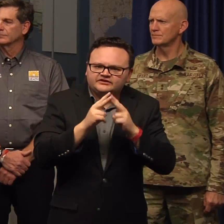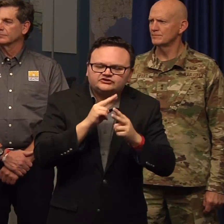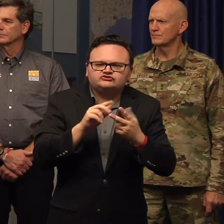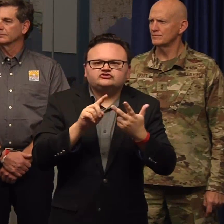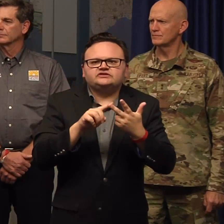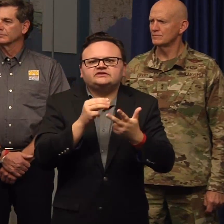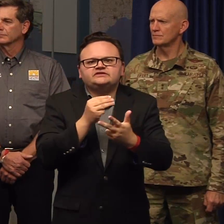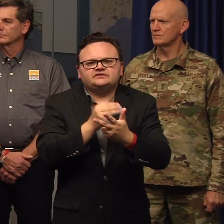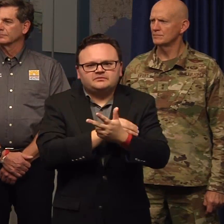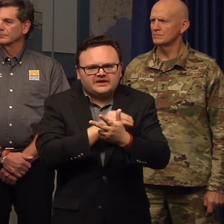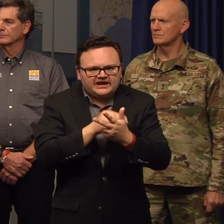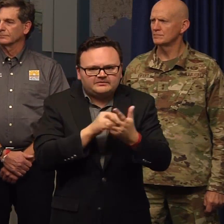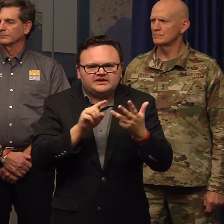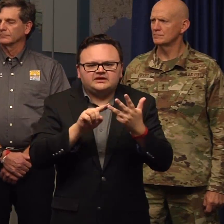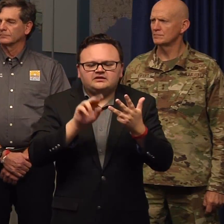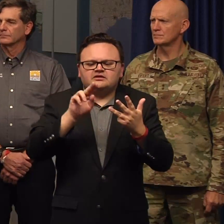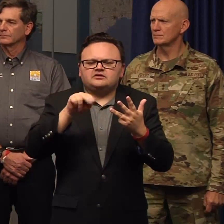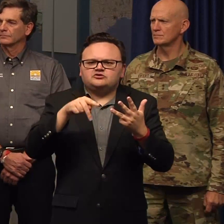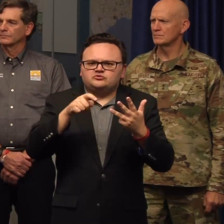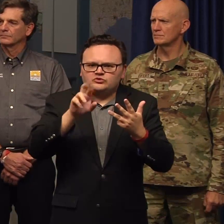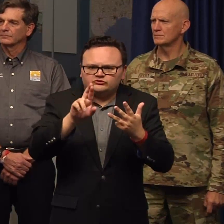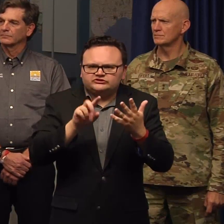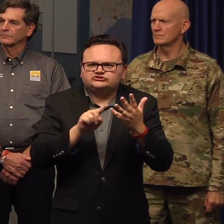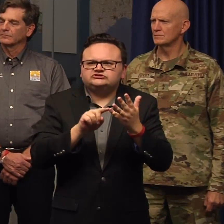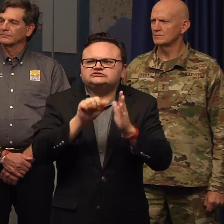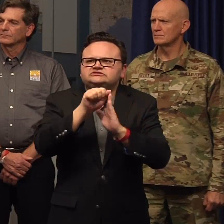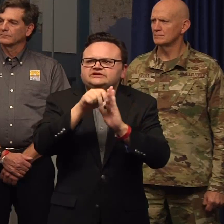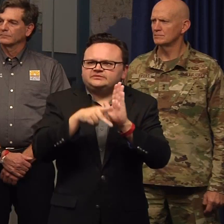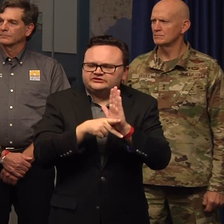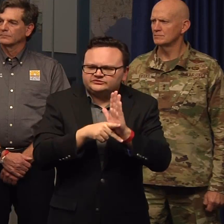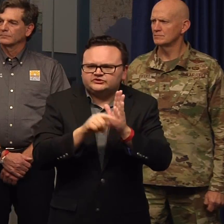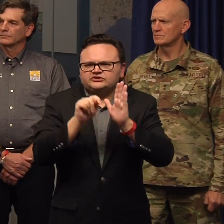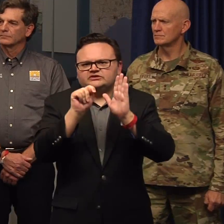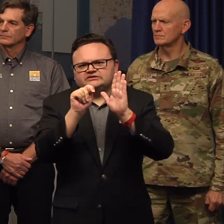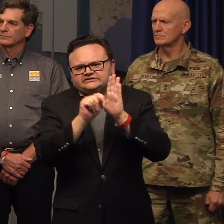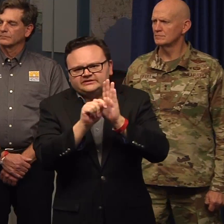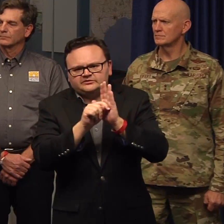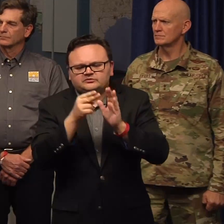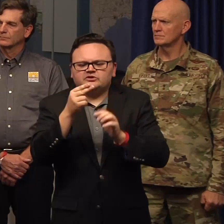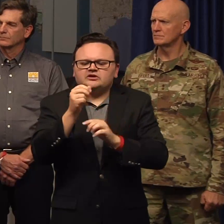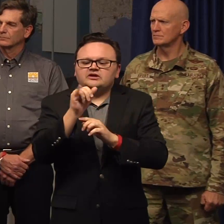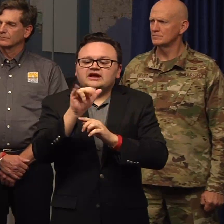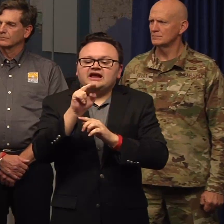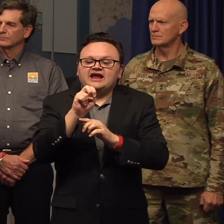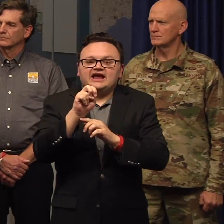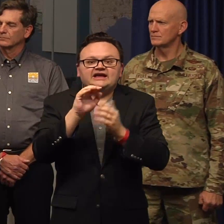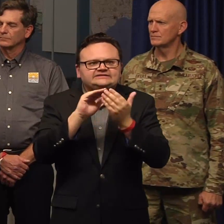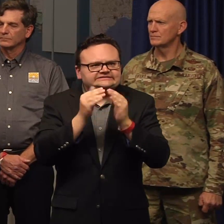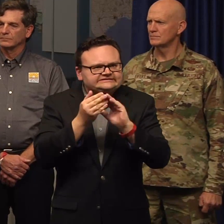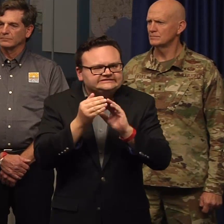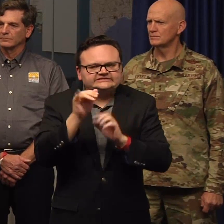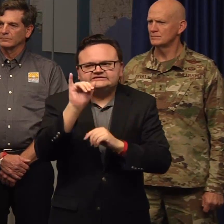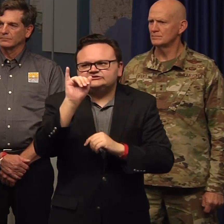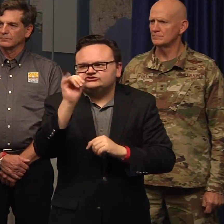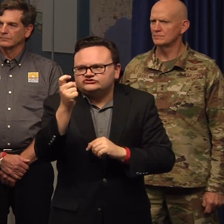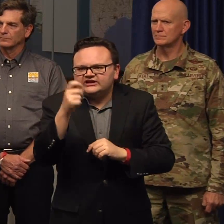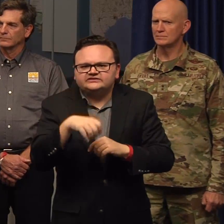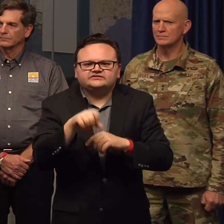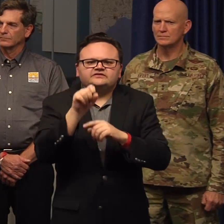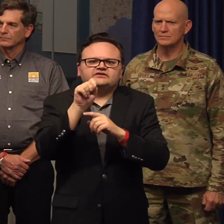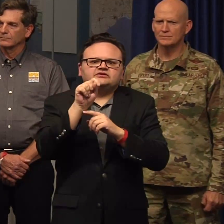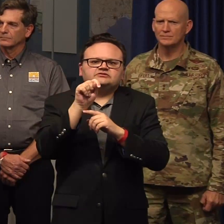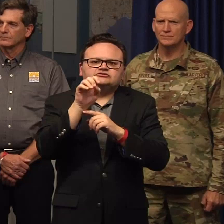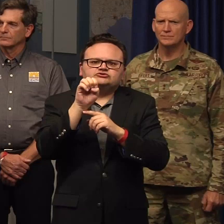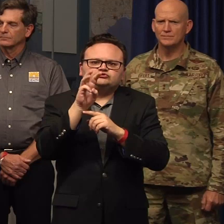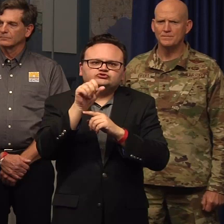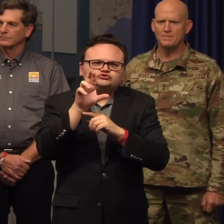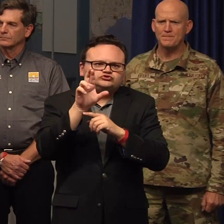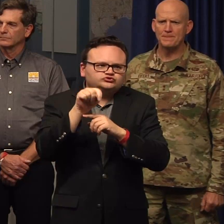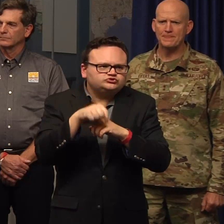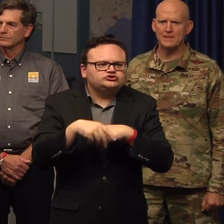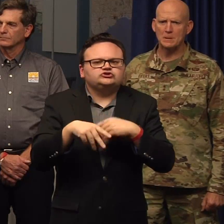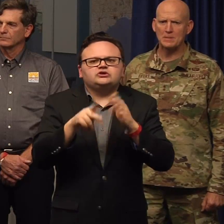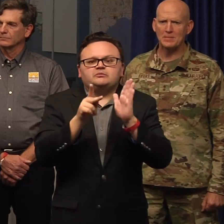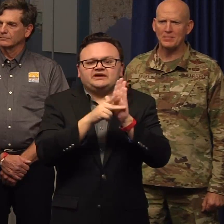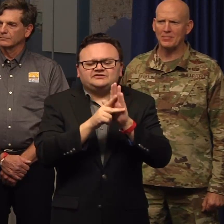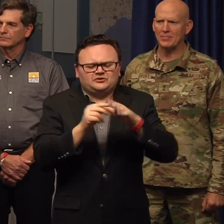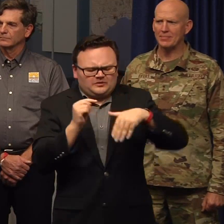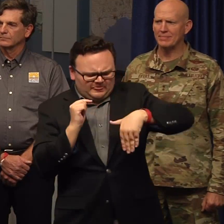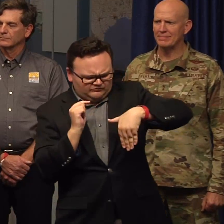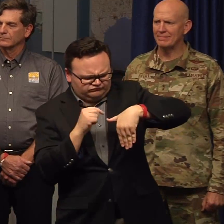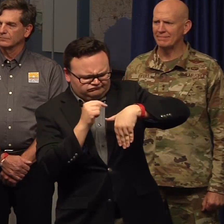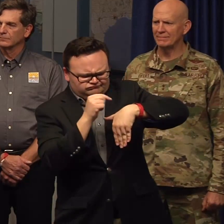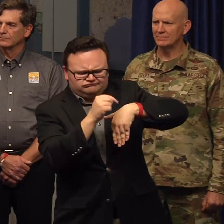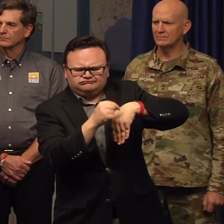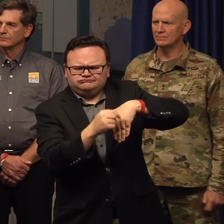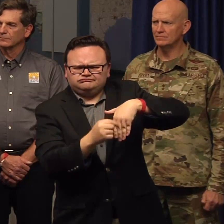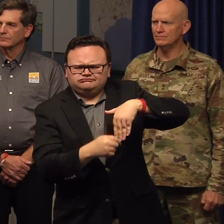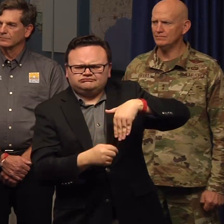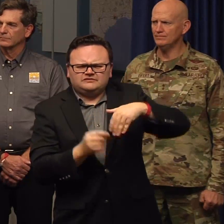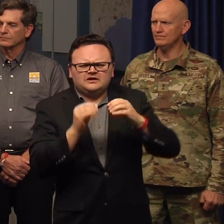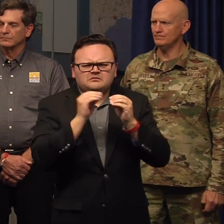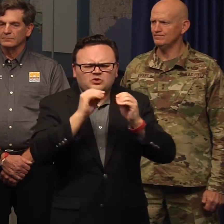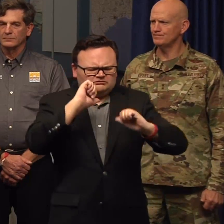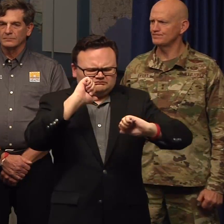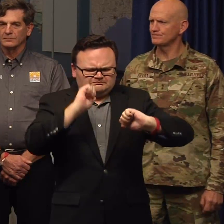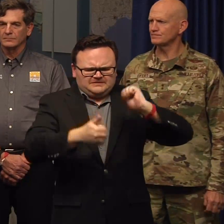INVOLVED AND THEY PUT IN A LOT